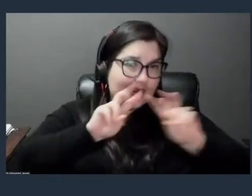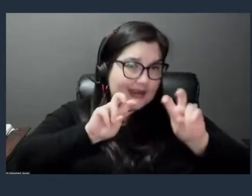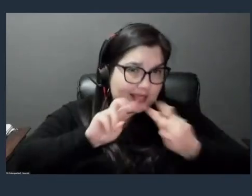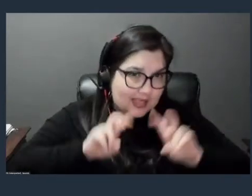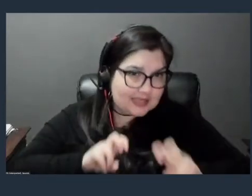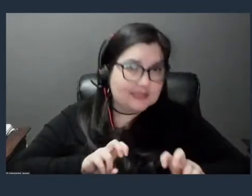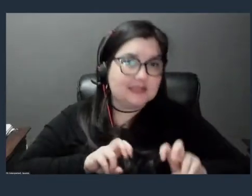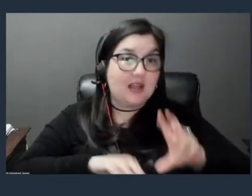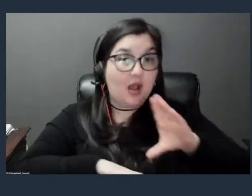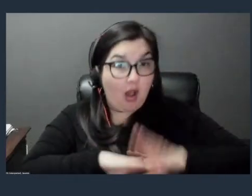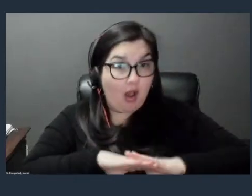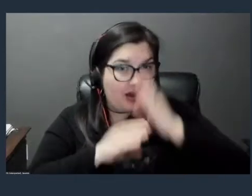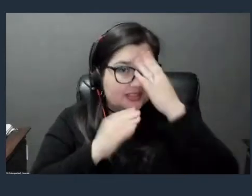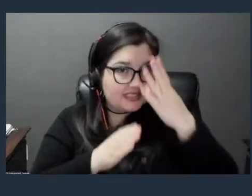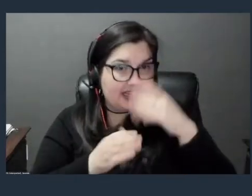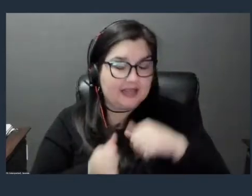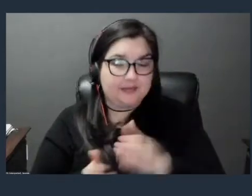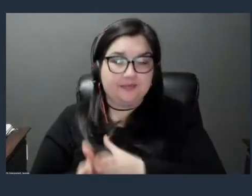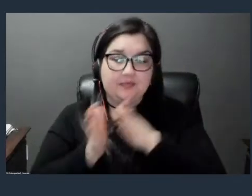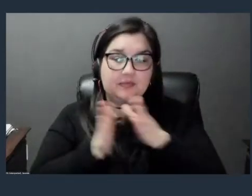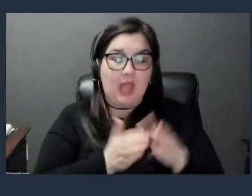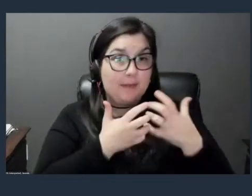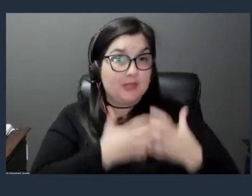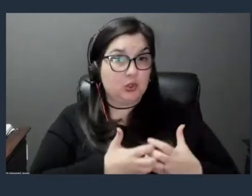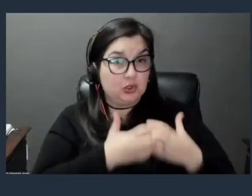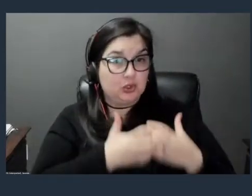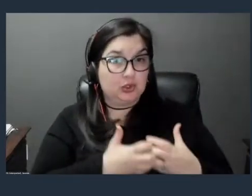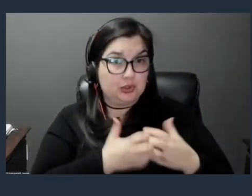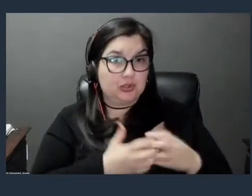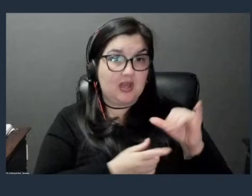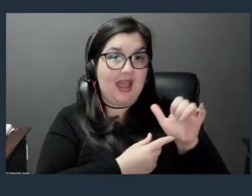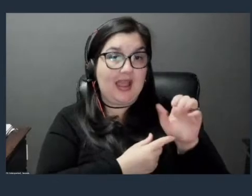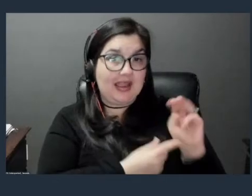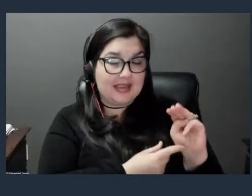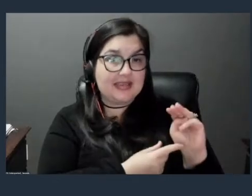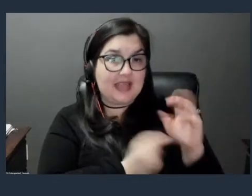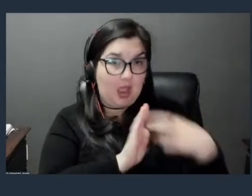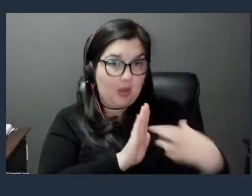For machines, an IAM role, our compute offerings in AWS,